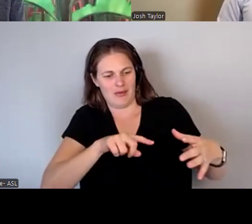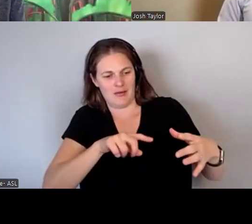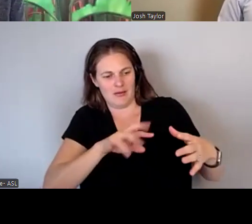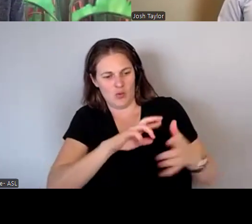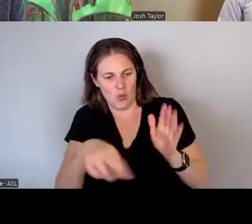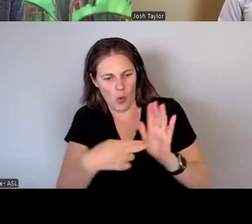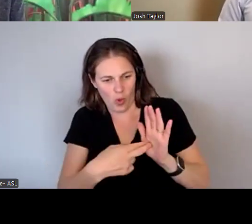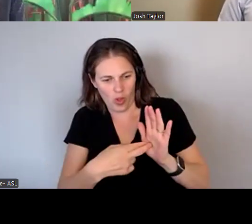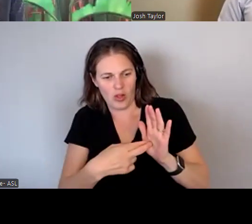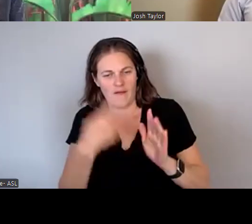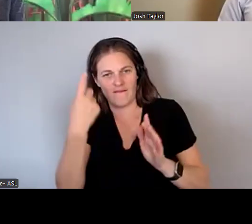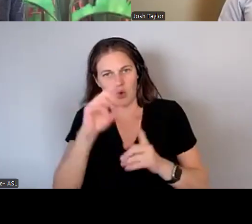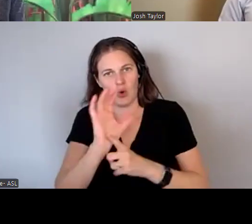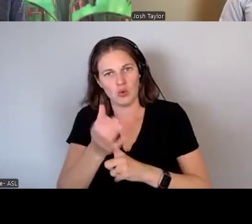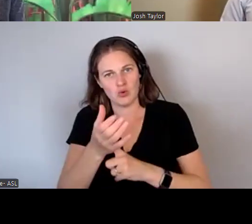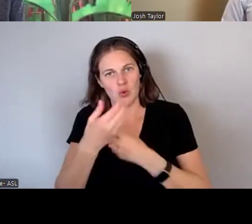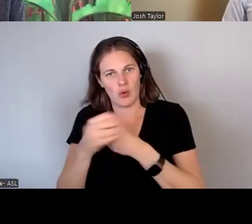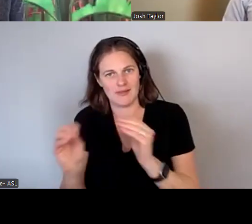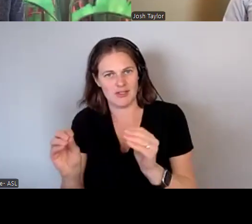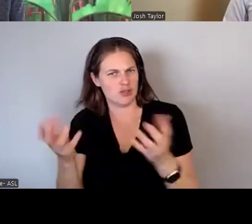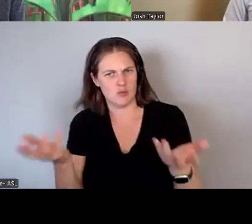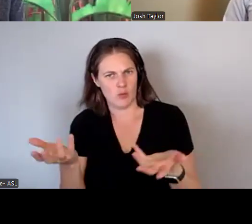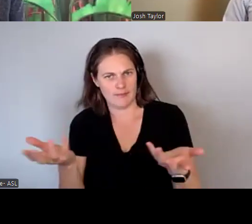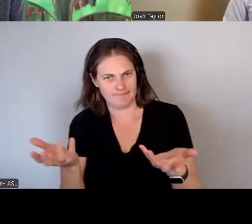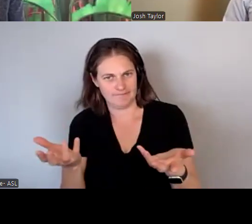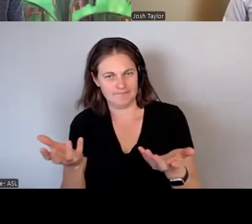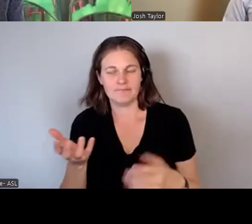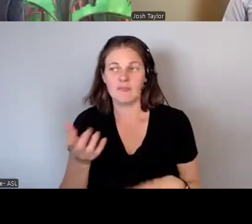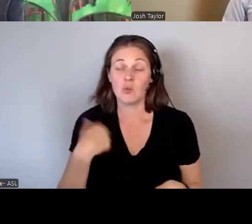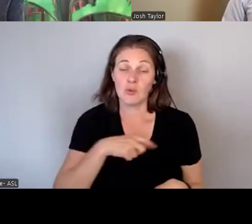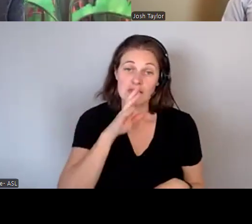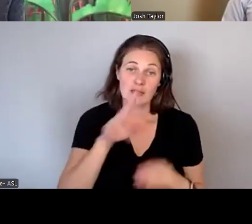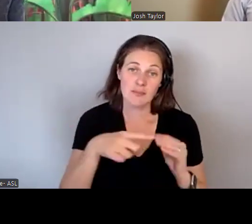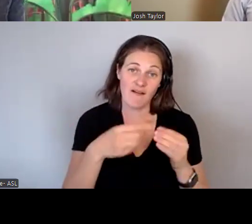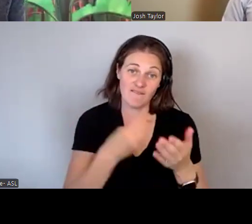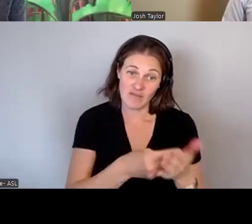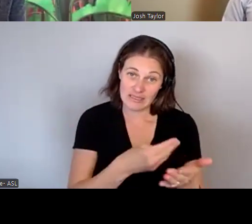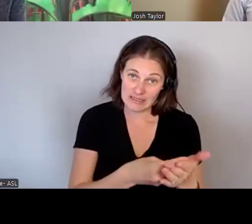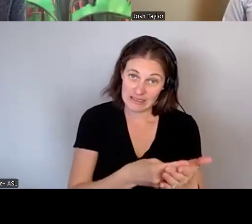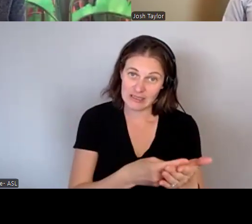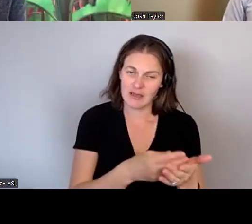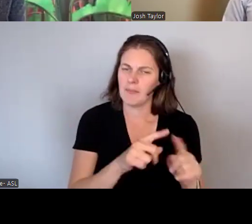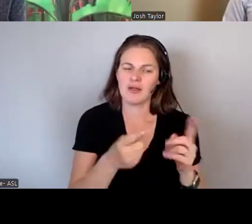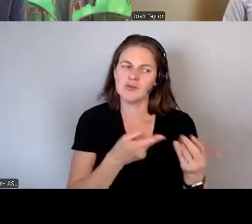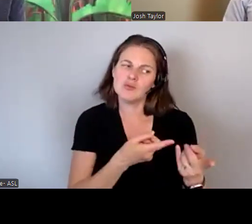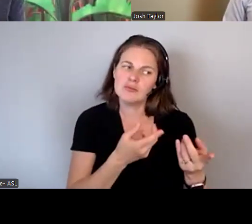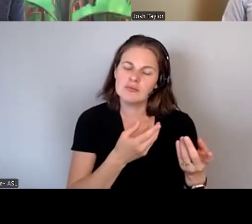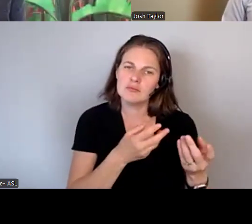with the cultural organization? I know we've talked a little bit about funding, but I'd love to hear more about how that works. What do they fund? They fund job coaches?